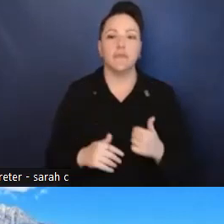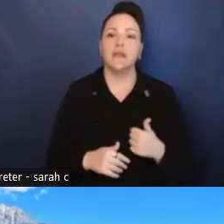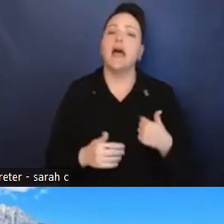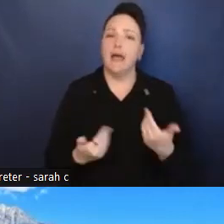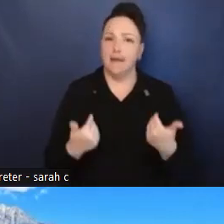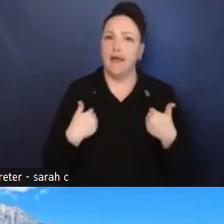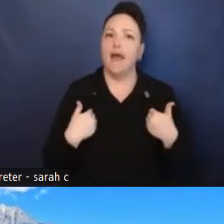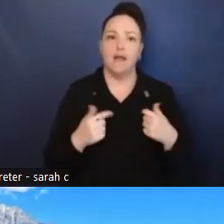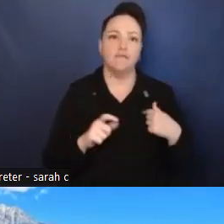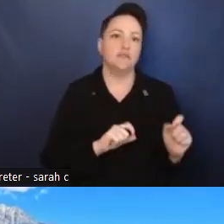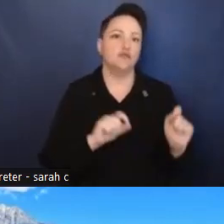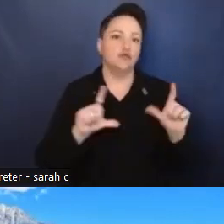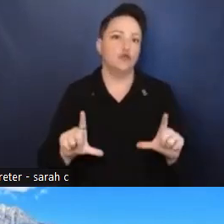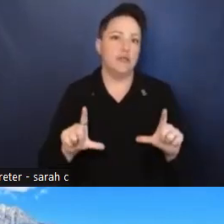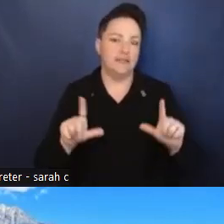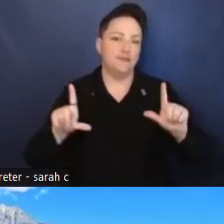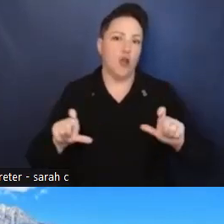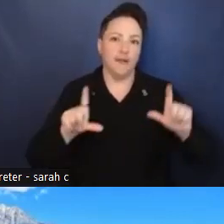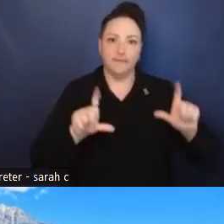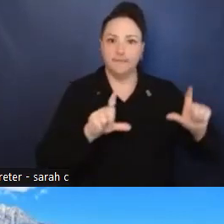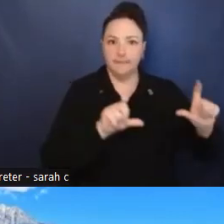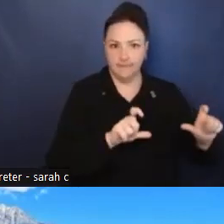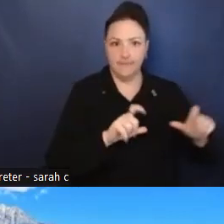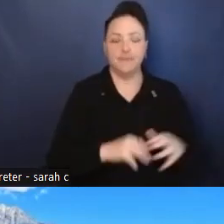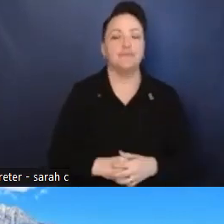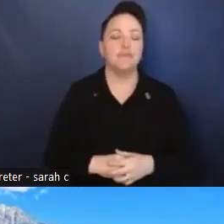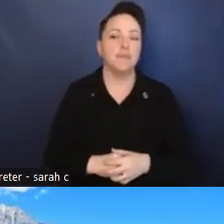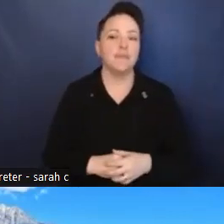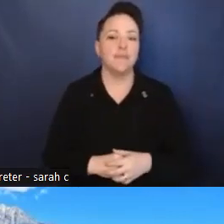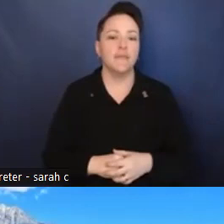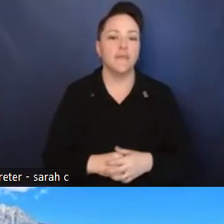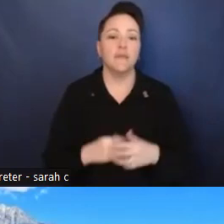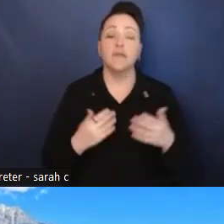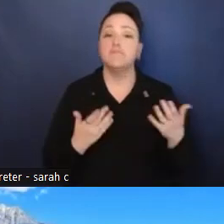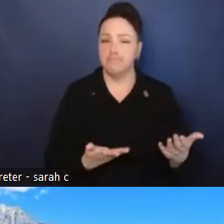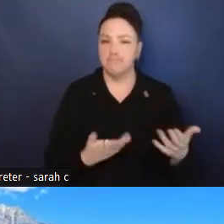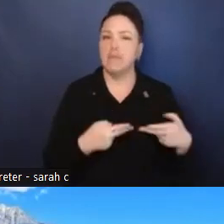And I will be sending these out so you have the links and all of that good stuff.